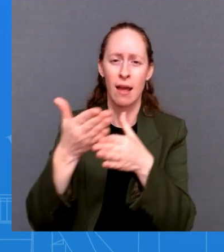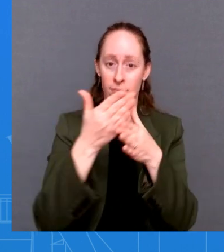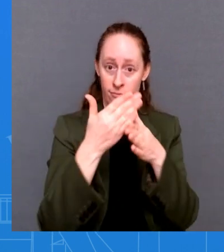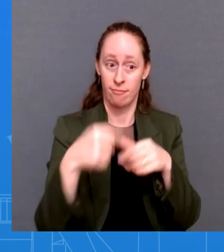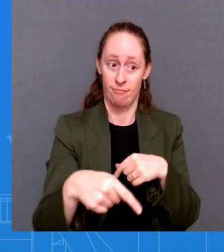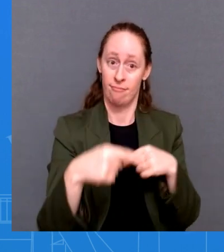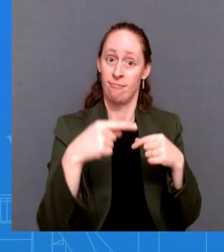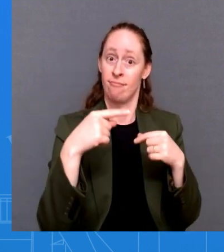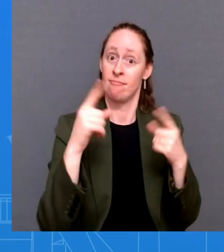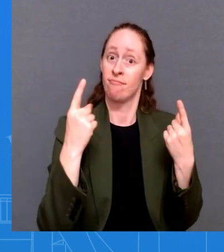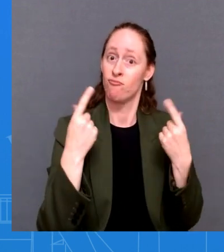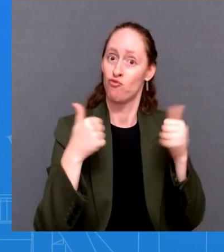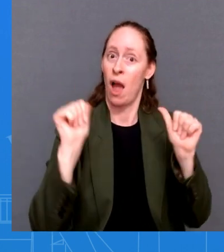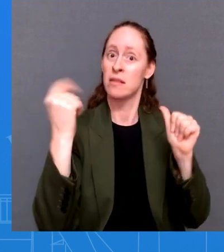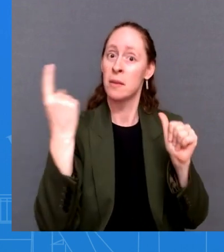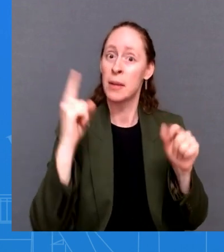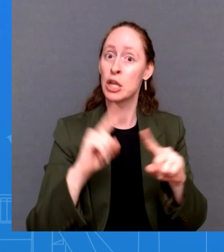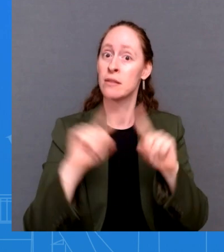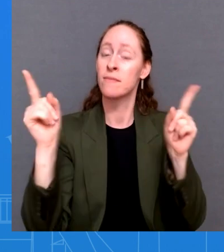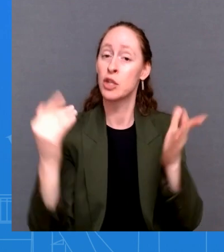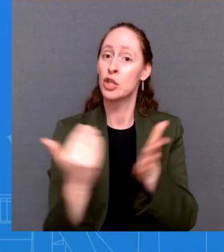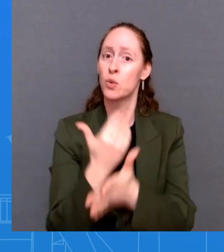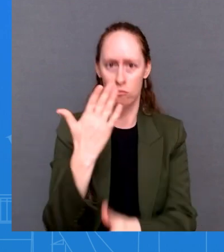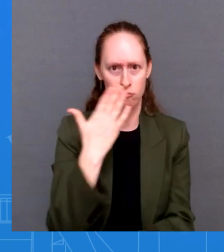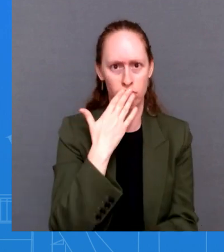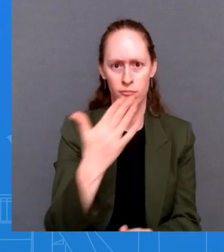and how we can expand and extend in future, future events.